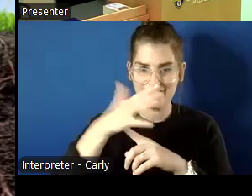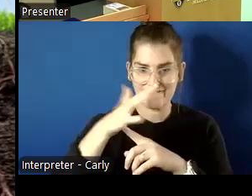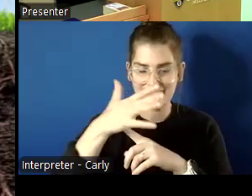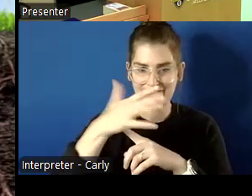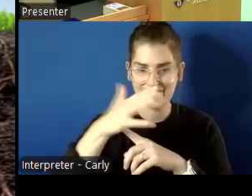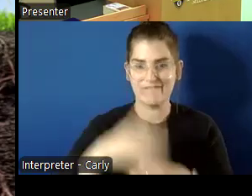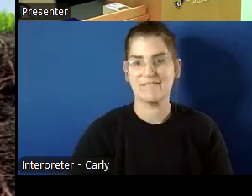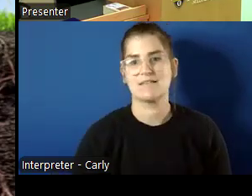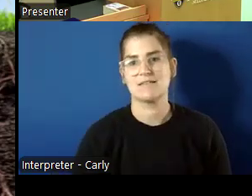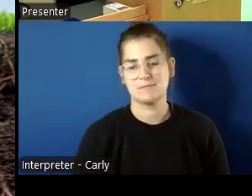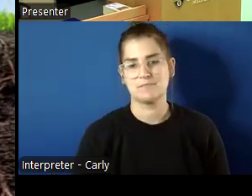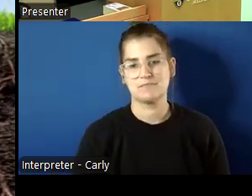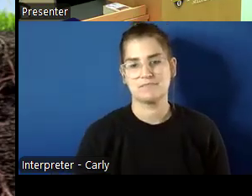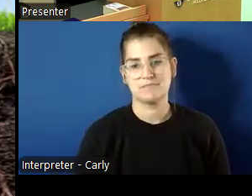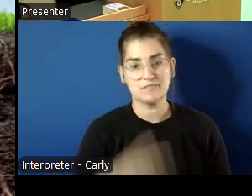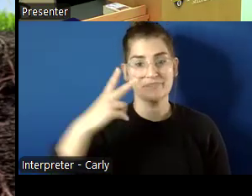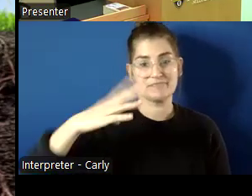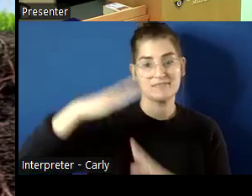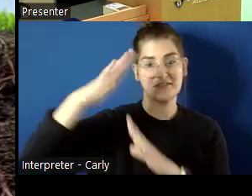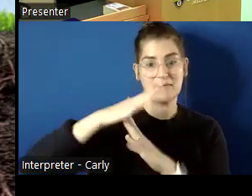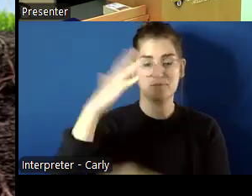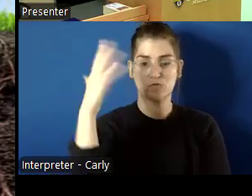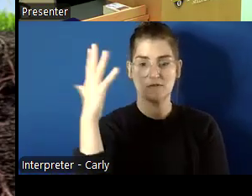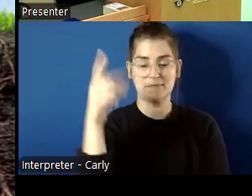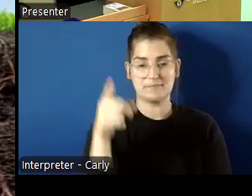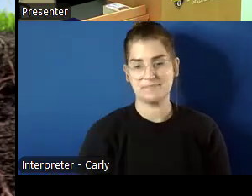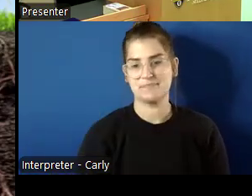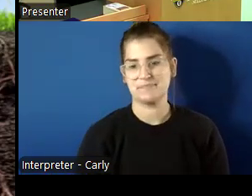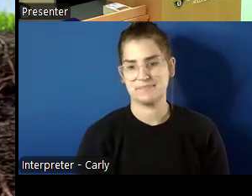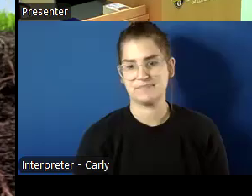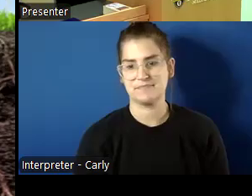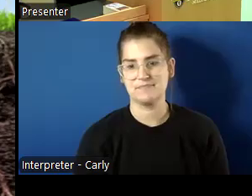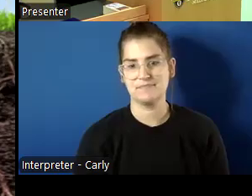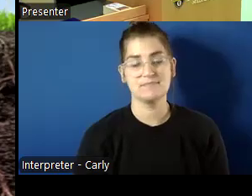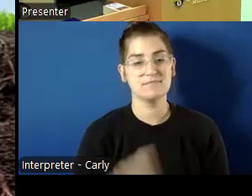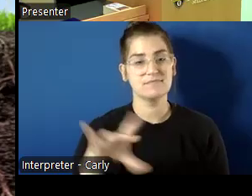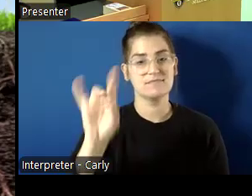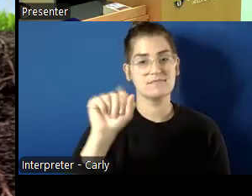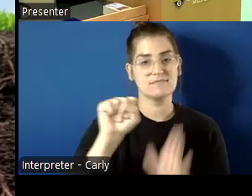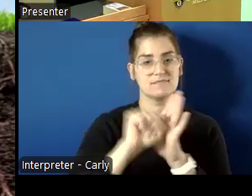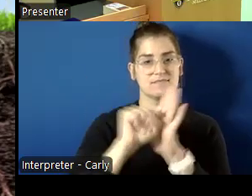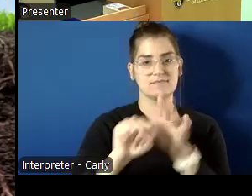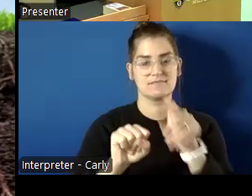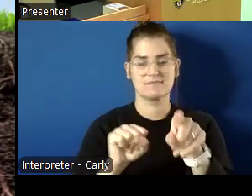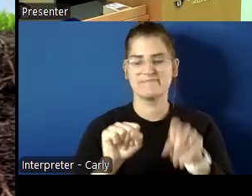of the tree. Now this is where we find symptoms. When I talk about this as in my my other tree,